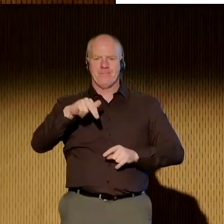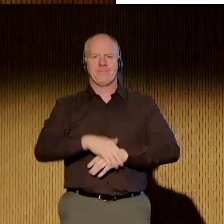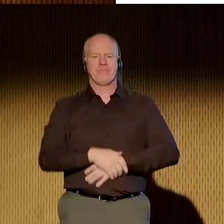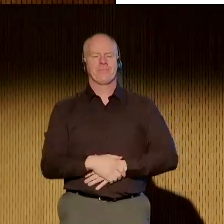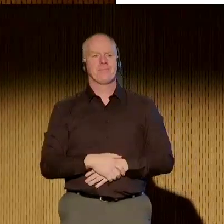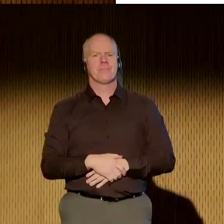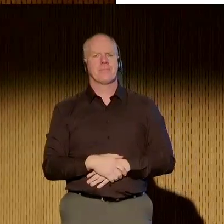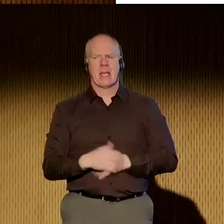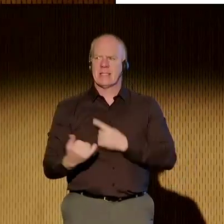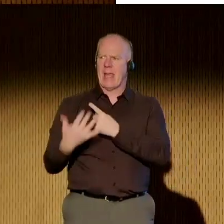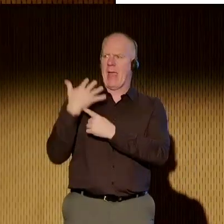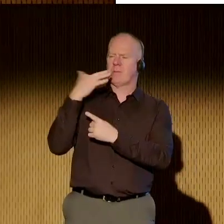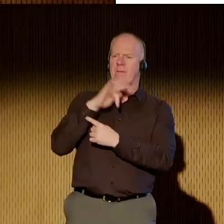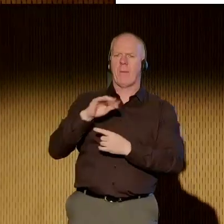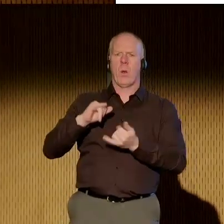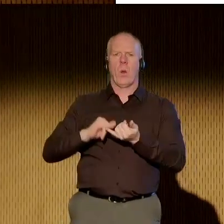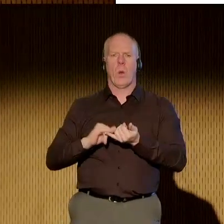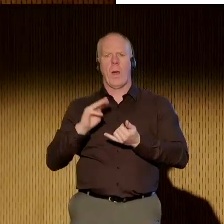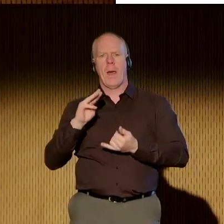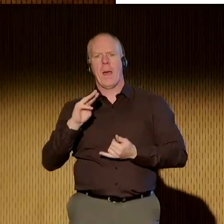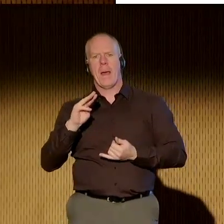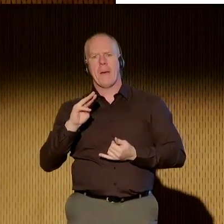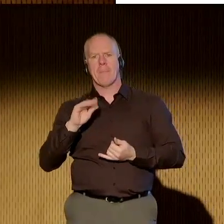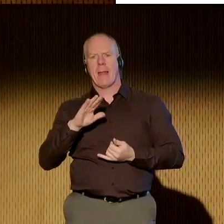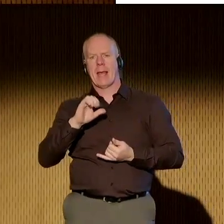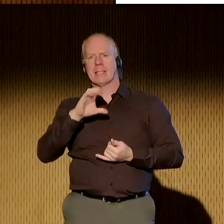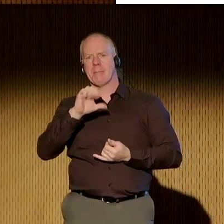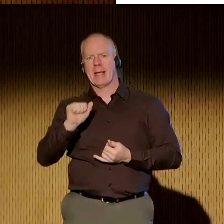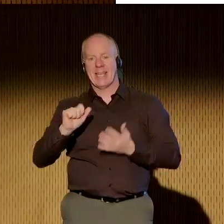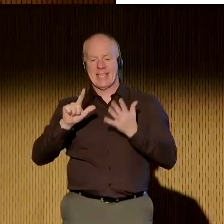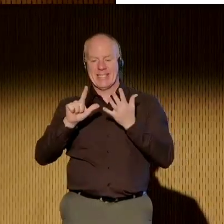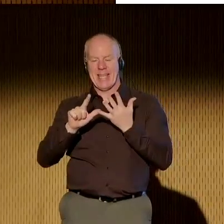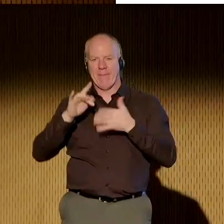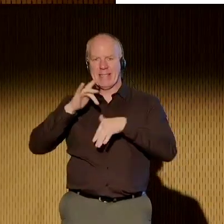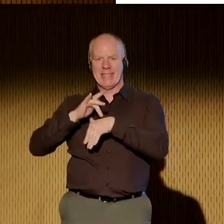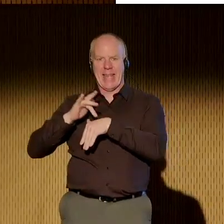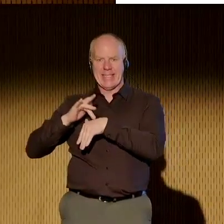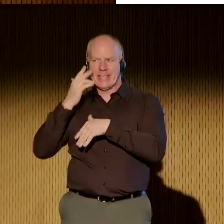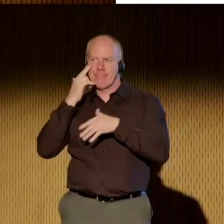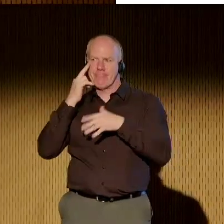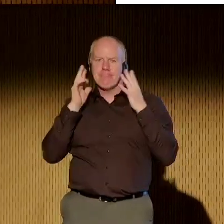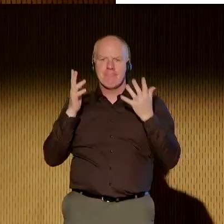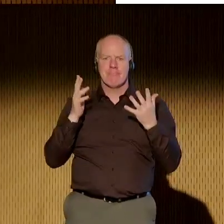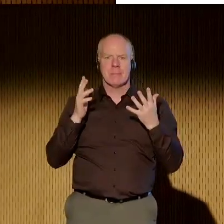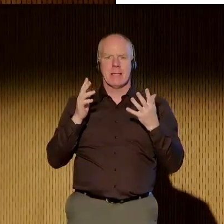are inspired by Pallasmaa's seven senses and we consider both the teacher's perspective and also